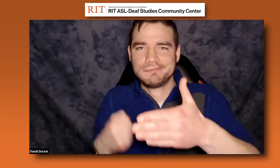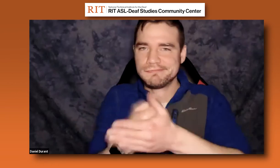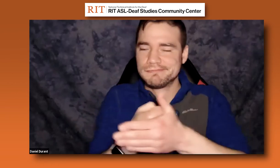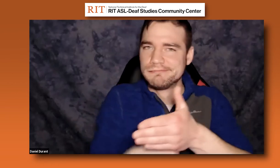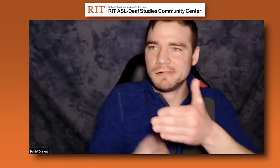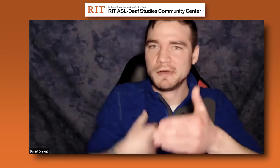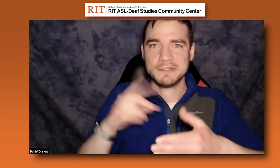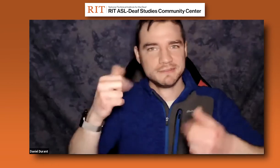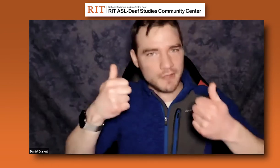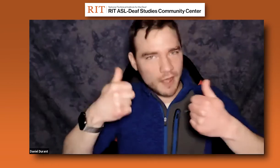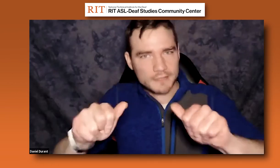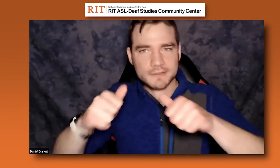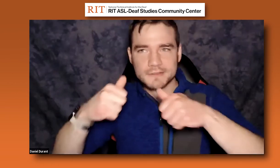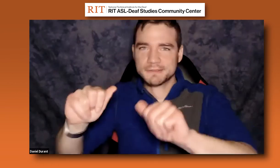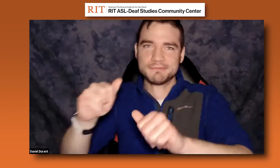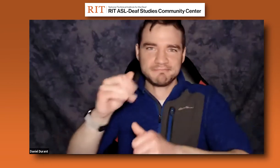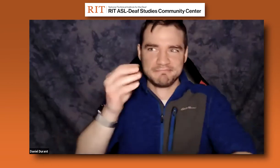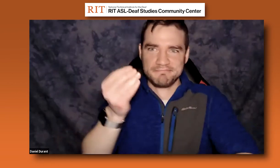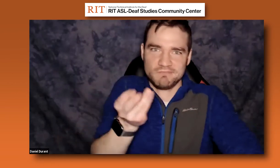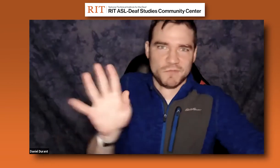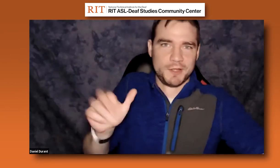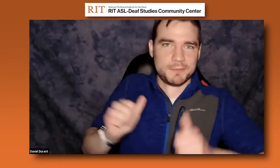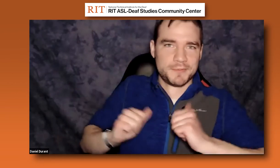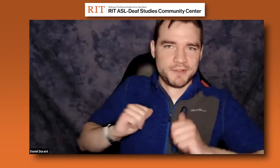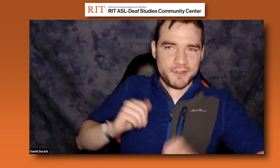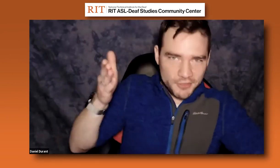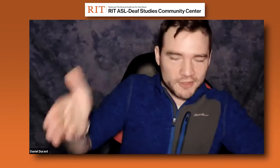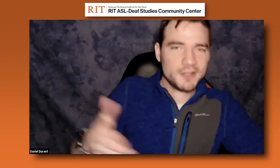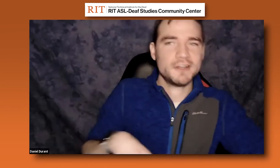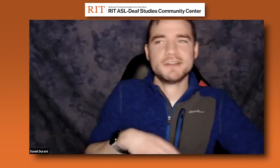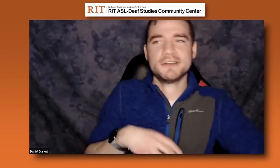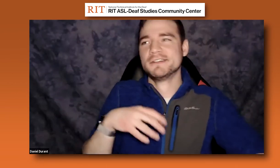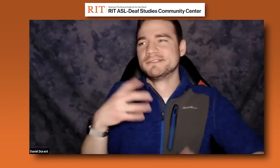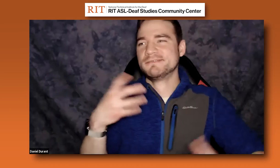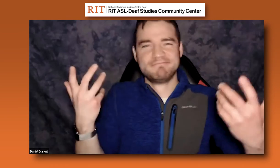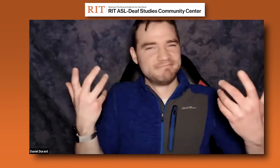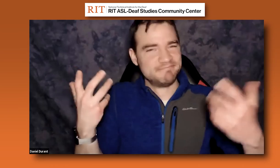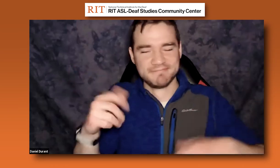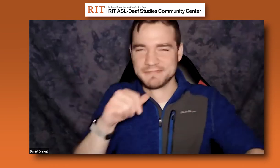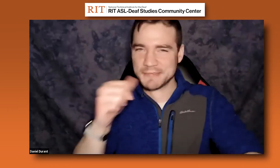And I tell you, I just hit the wall there. I auditioned for several plays there,